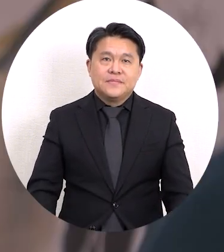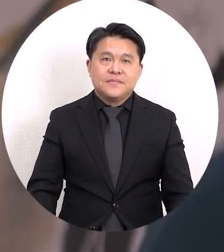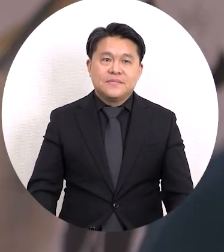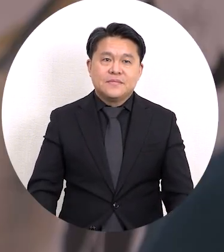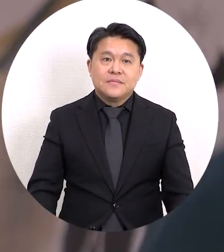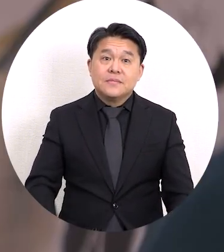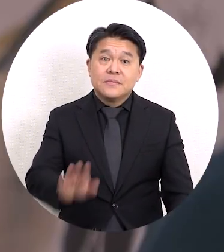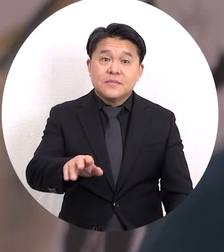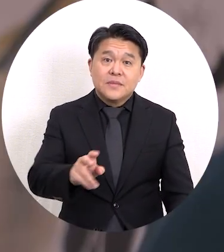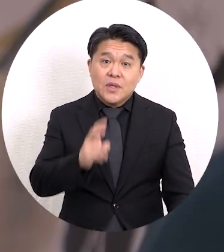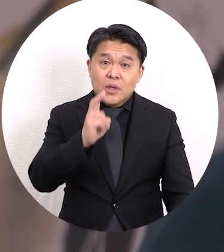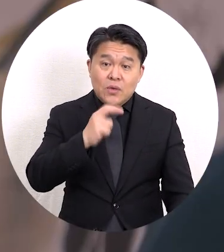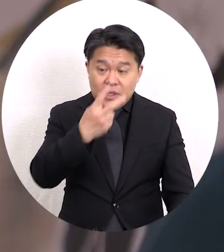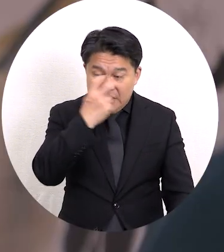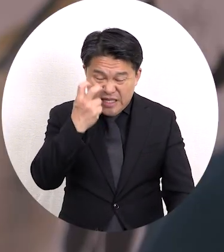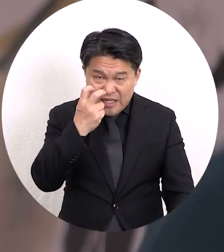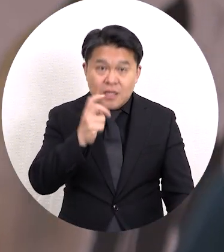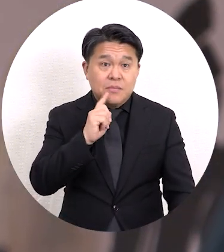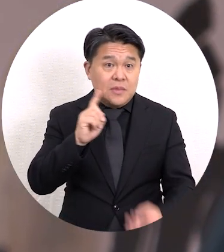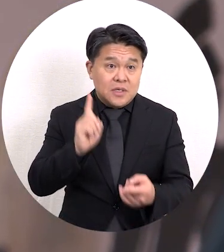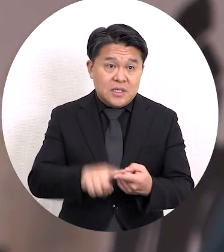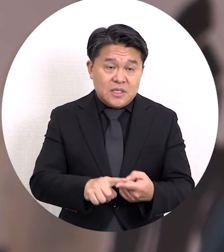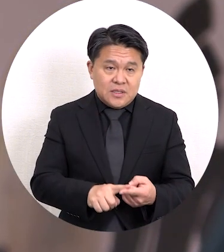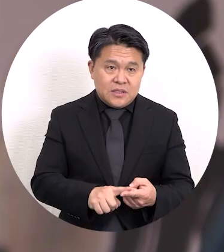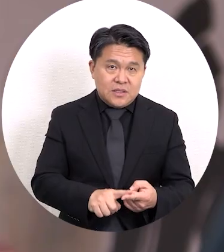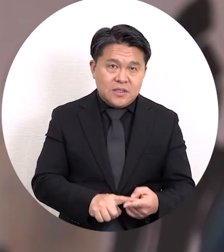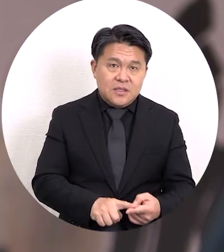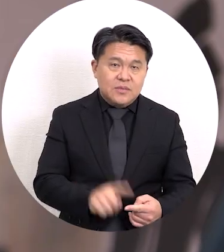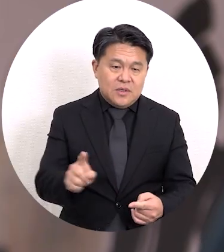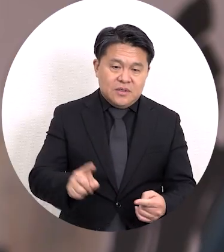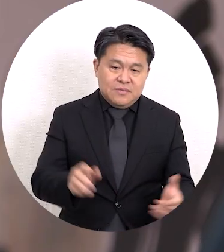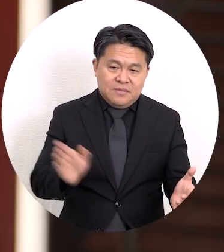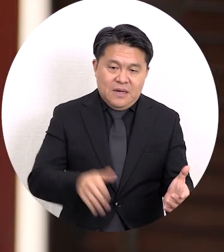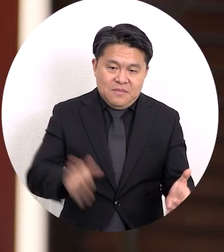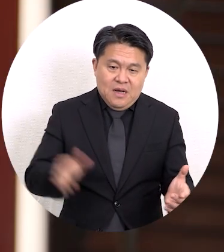When we soothe babies, we don't just say "lullaby, lullaby" in a flat tone.